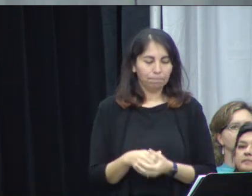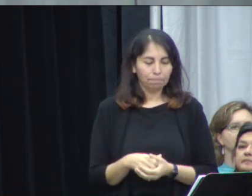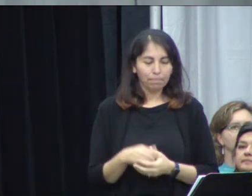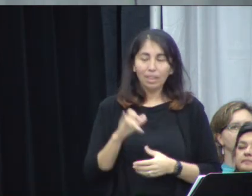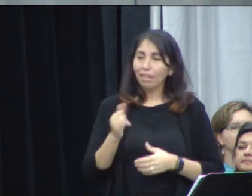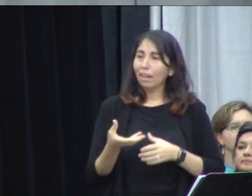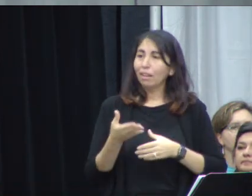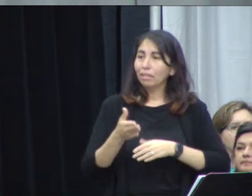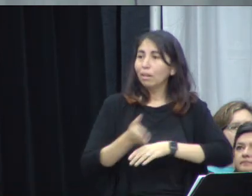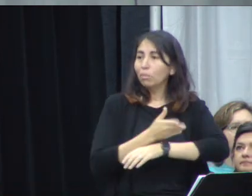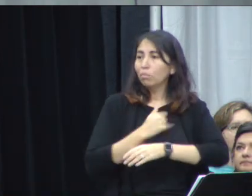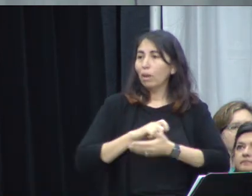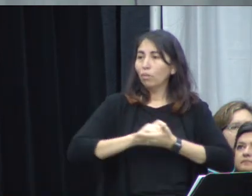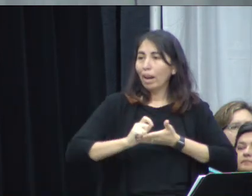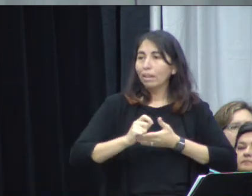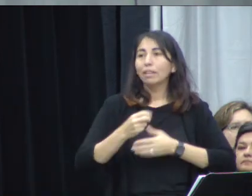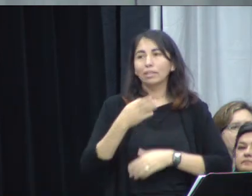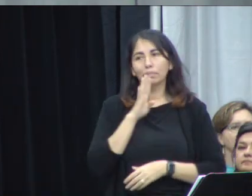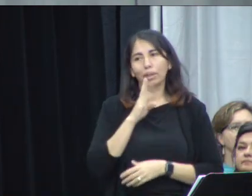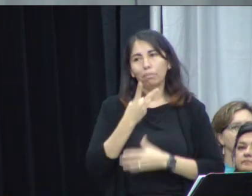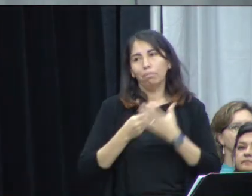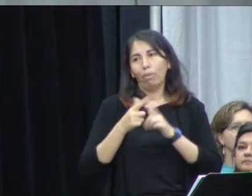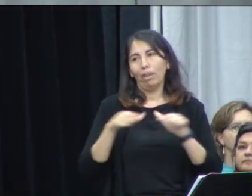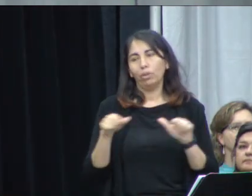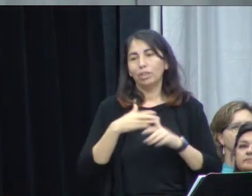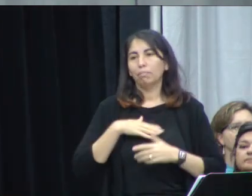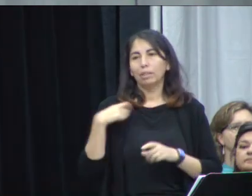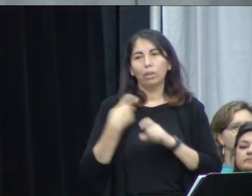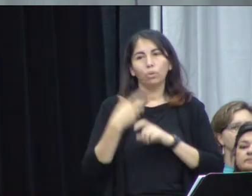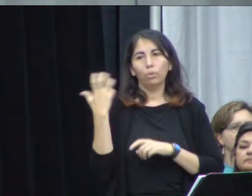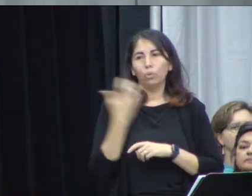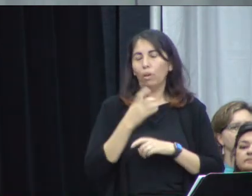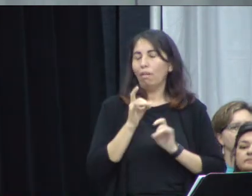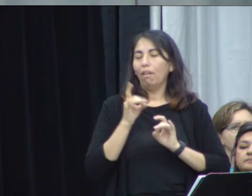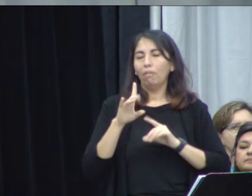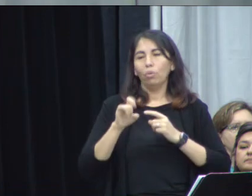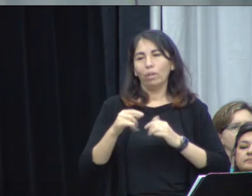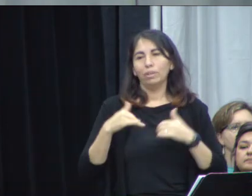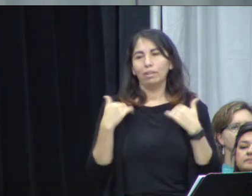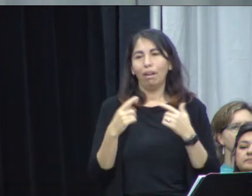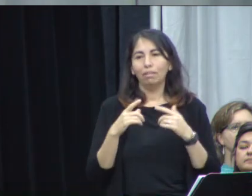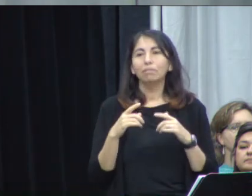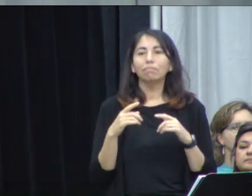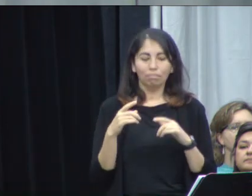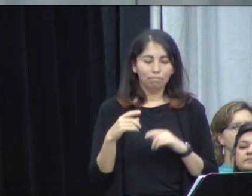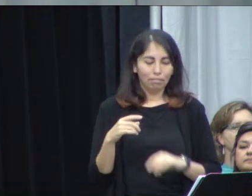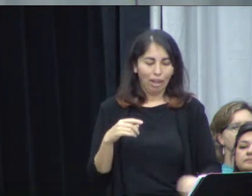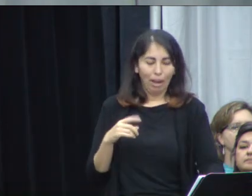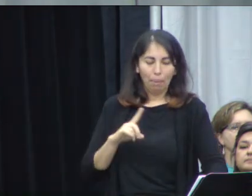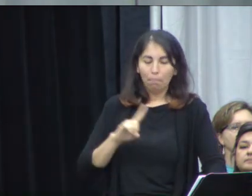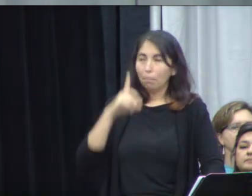and speaking for both languages. My Spanish was horrible when I was young, but thanks to all the bilingual classes I have taken